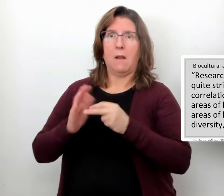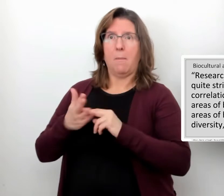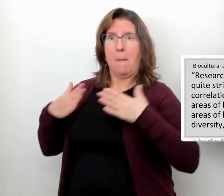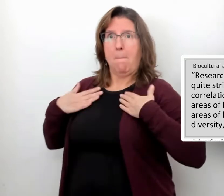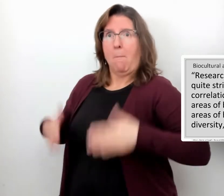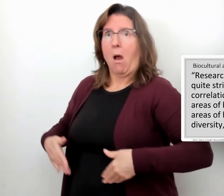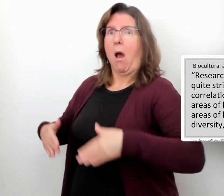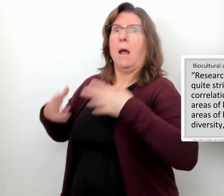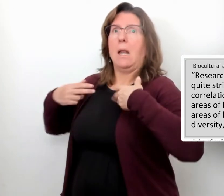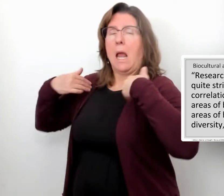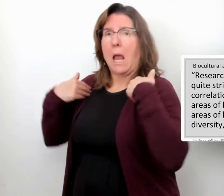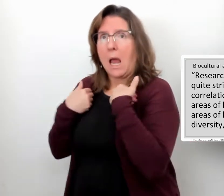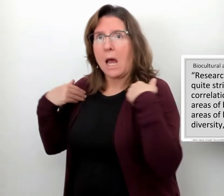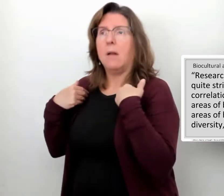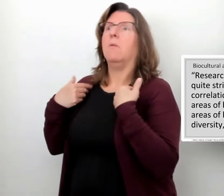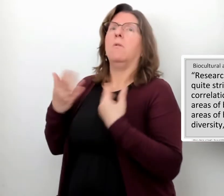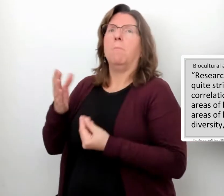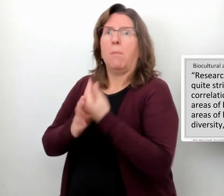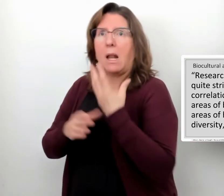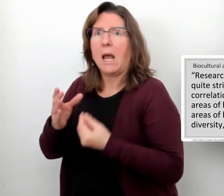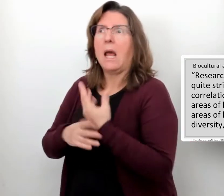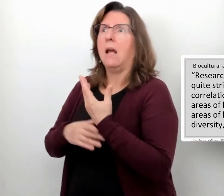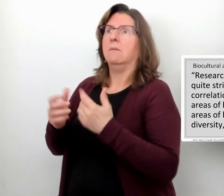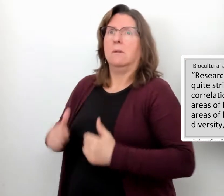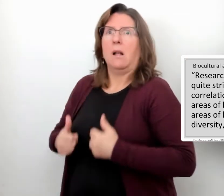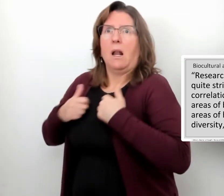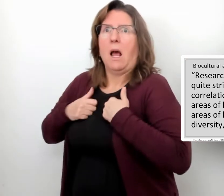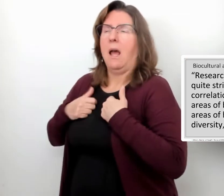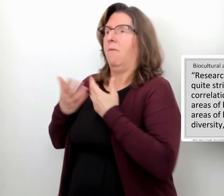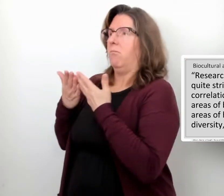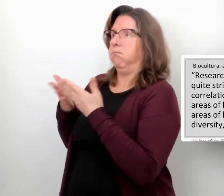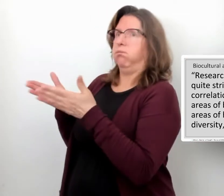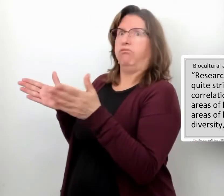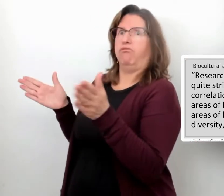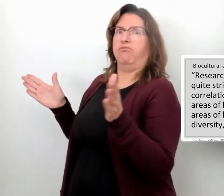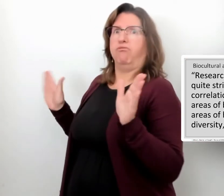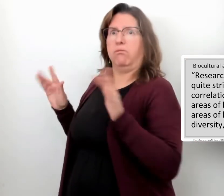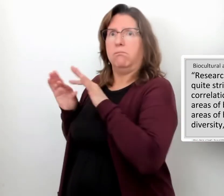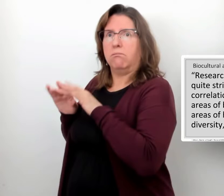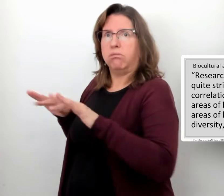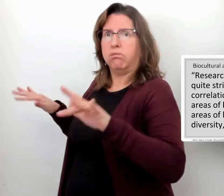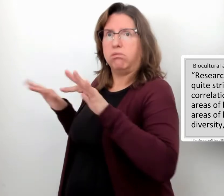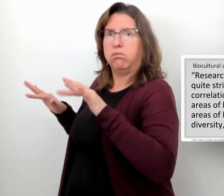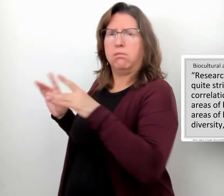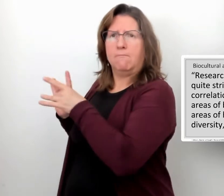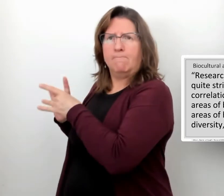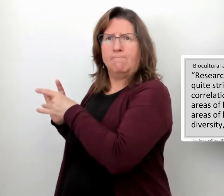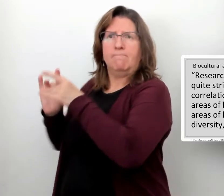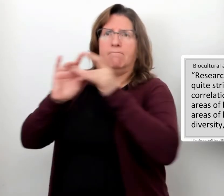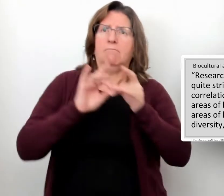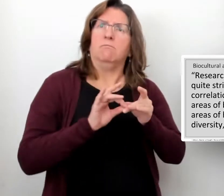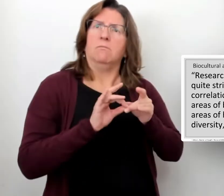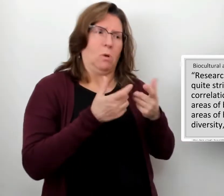Biodiversity in the research - referring to: animals, humans, plants, and all matter of living things . . .